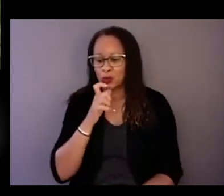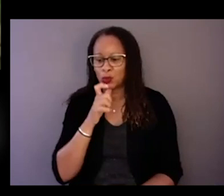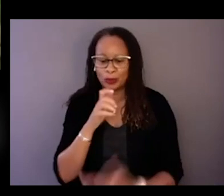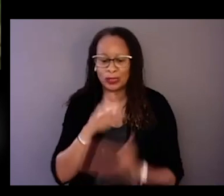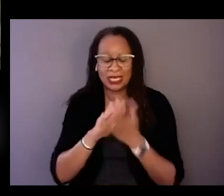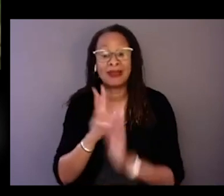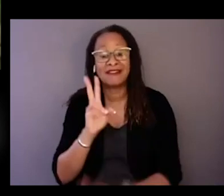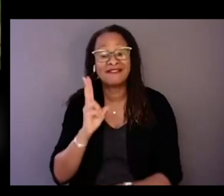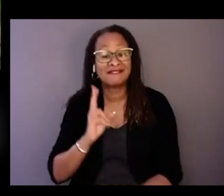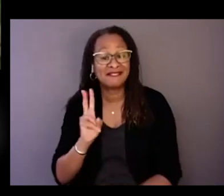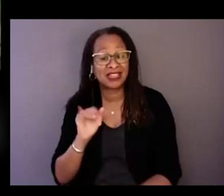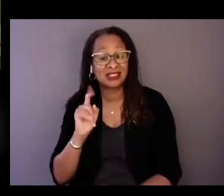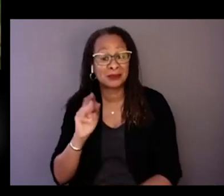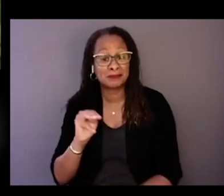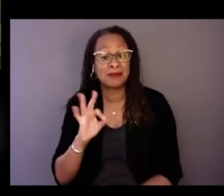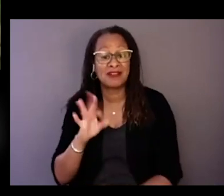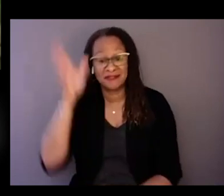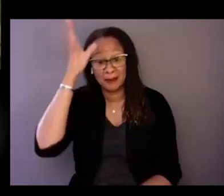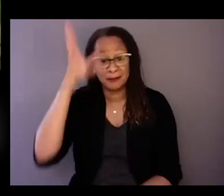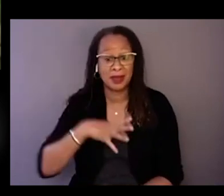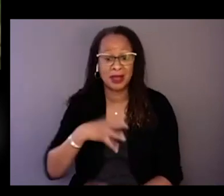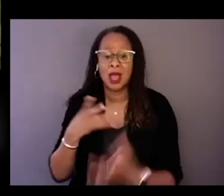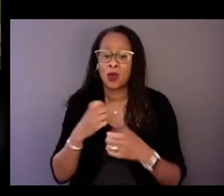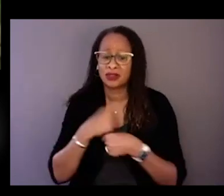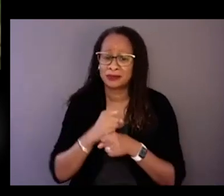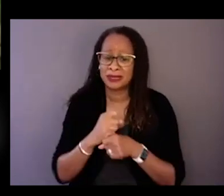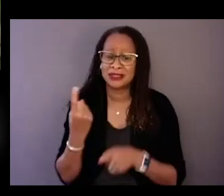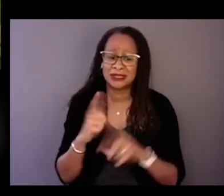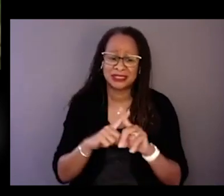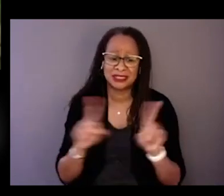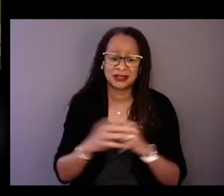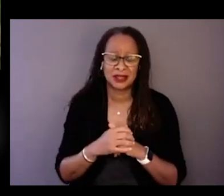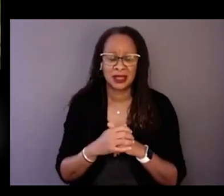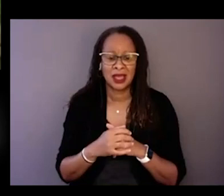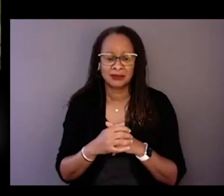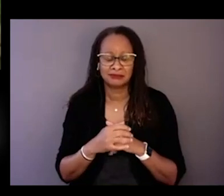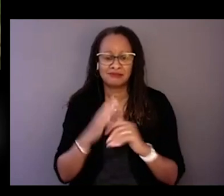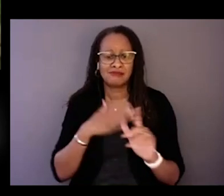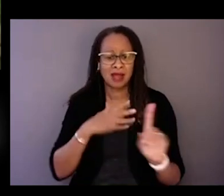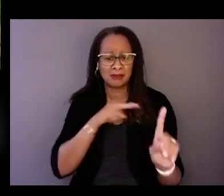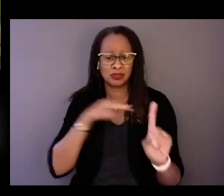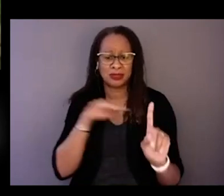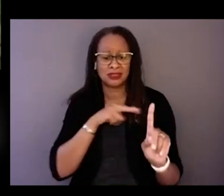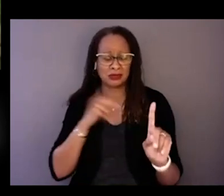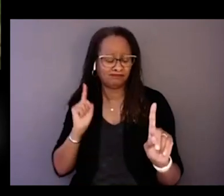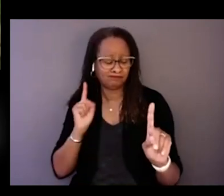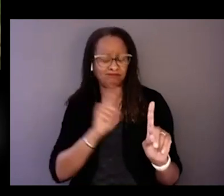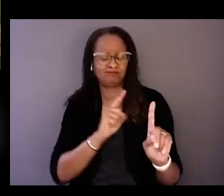and we really wanted to make something different. I know I wanted to come at it with a blank slate.